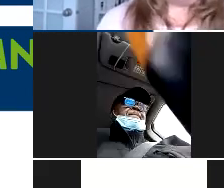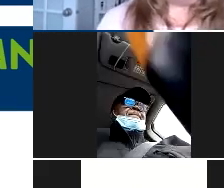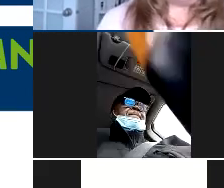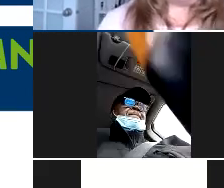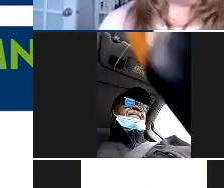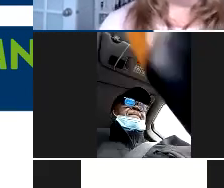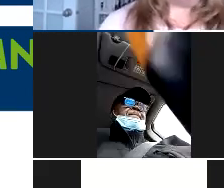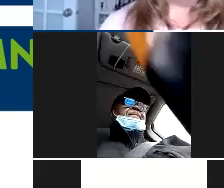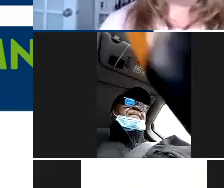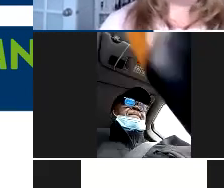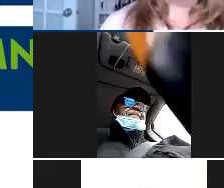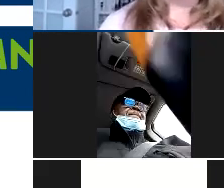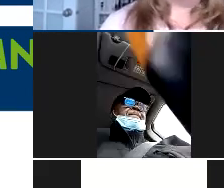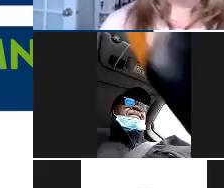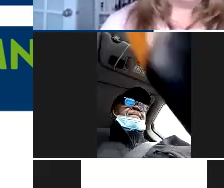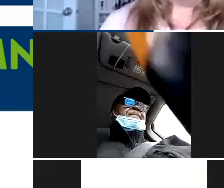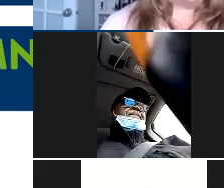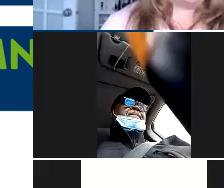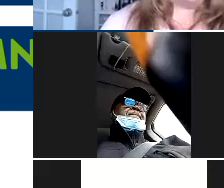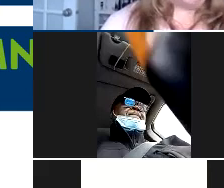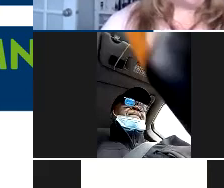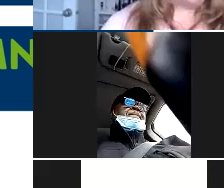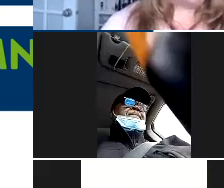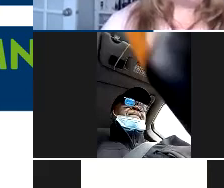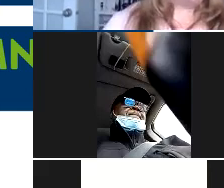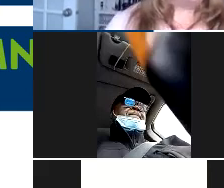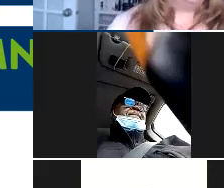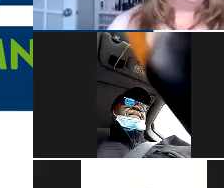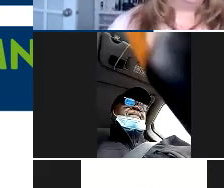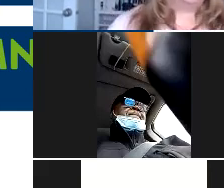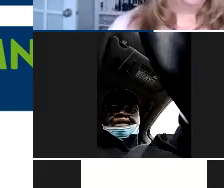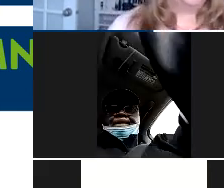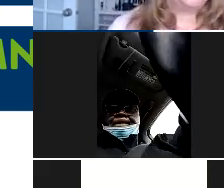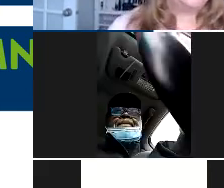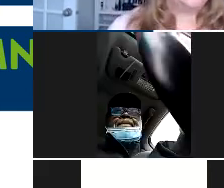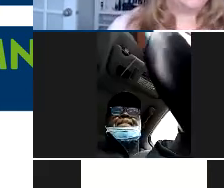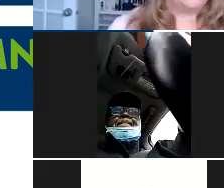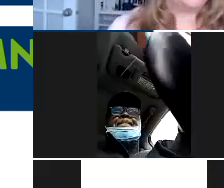serving and how much oversight and support is needed around that. So those are the pieces around